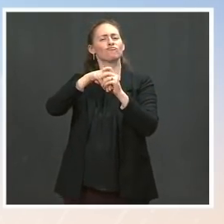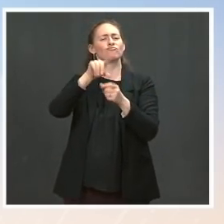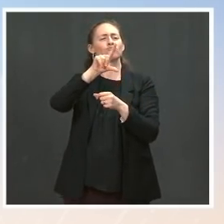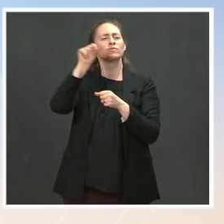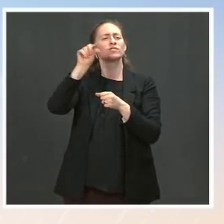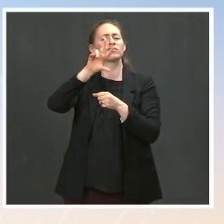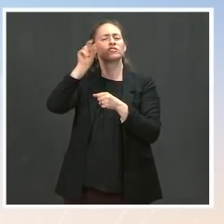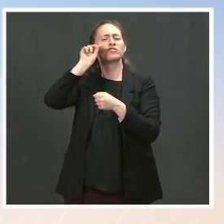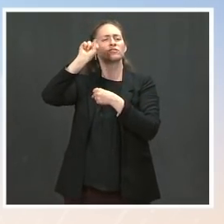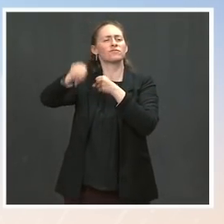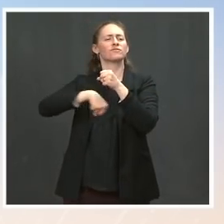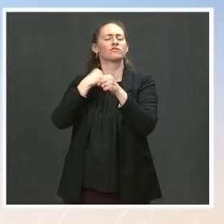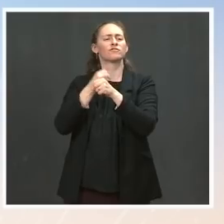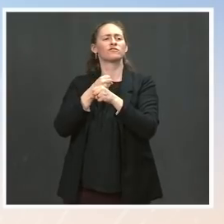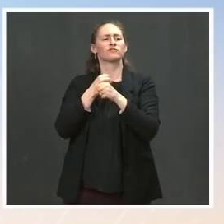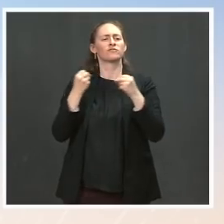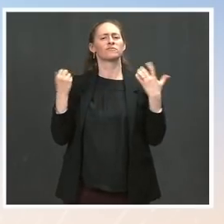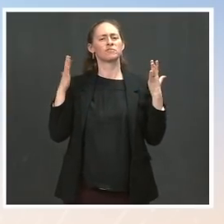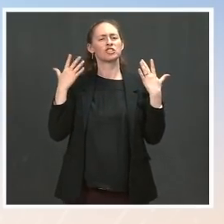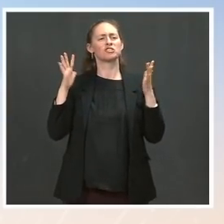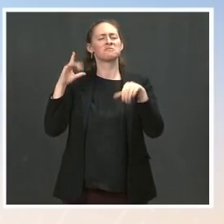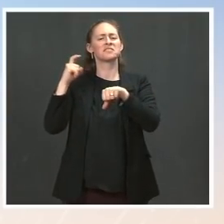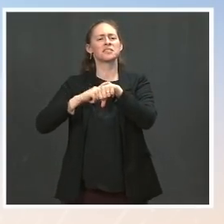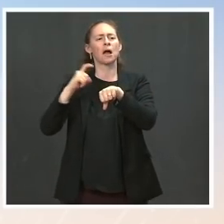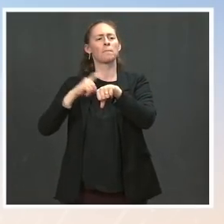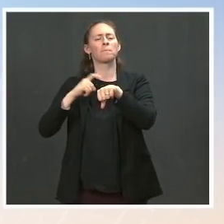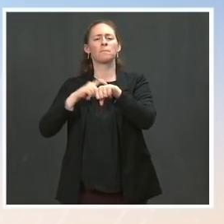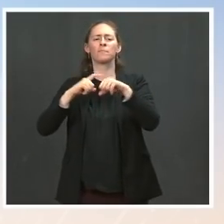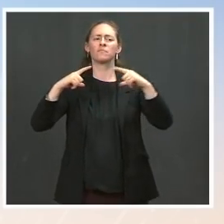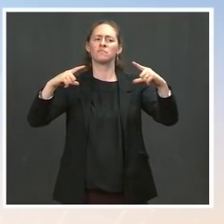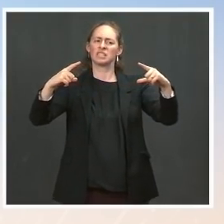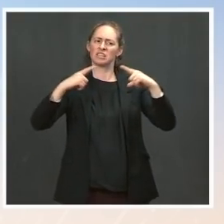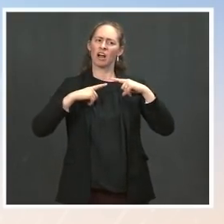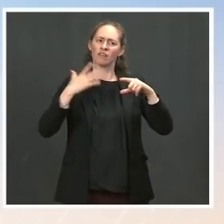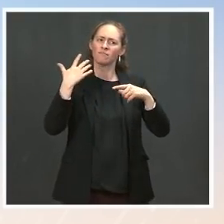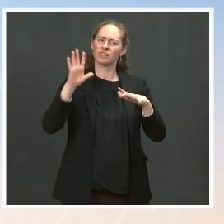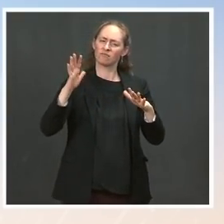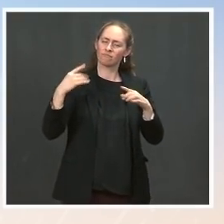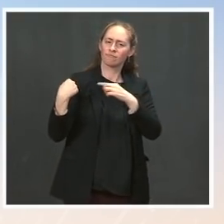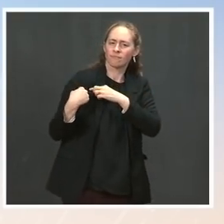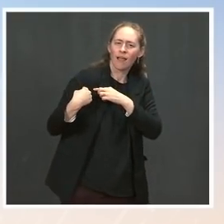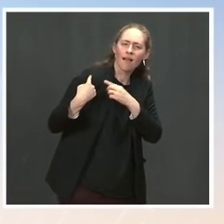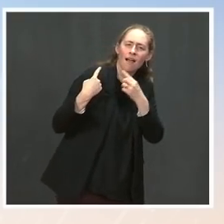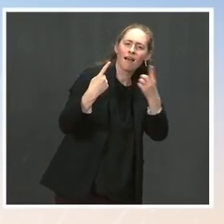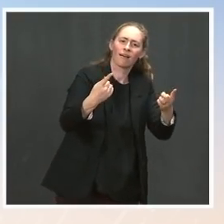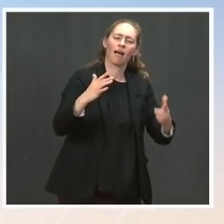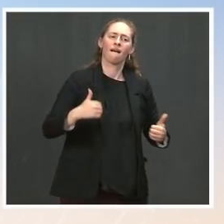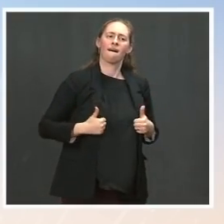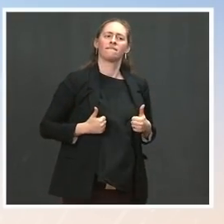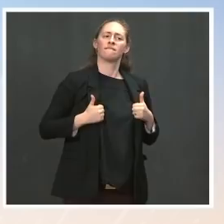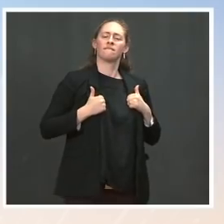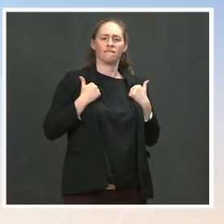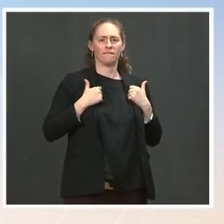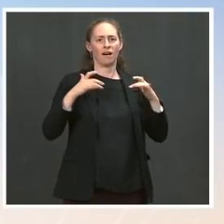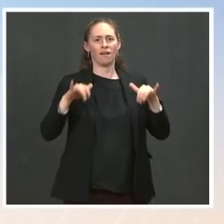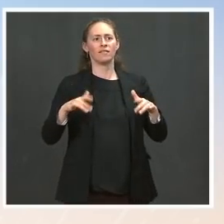as she has certainly done her -- paid her time to do, and so that was always her intention, to stay for a period of time. In that period of time, of course,